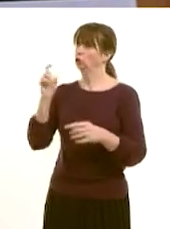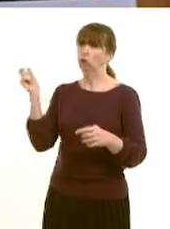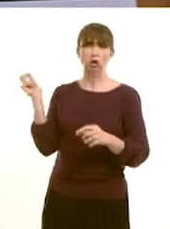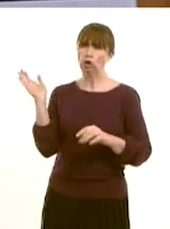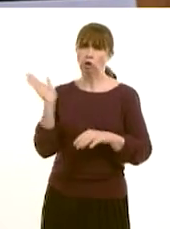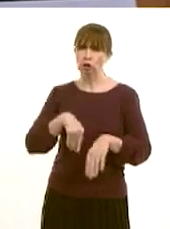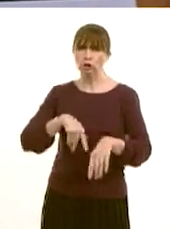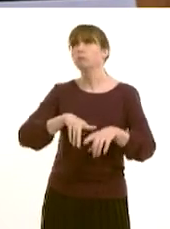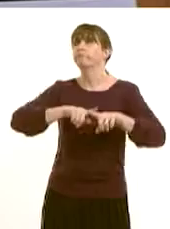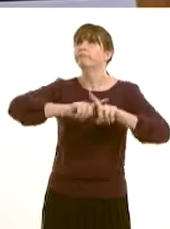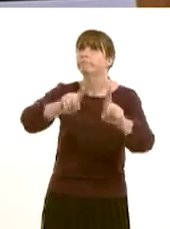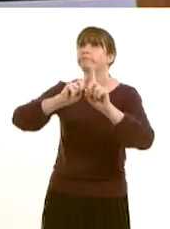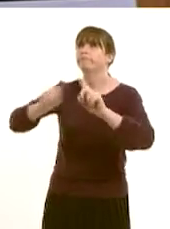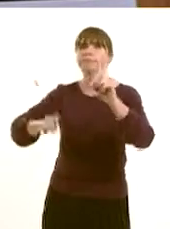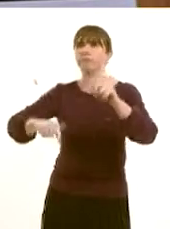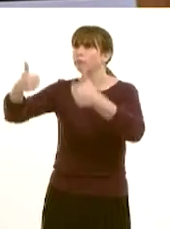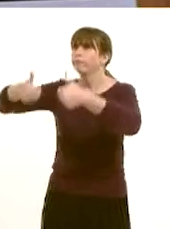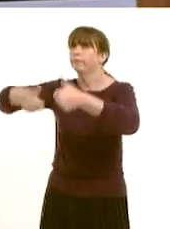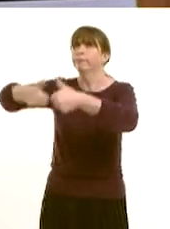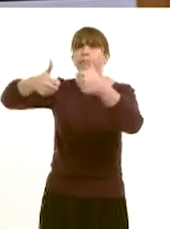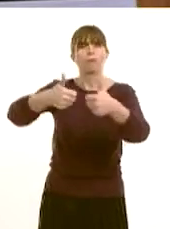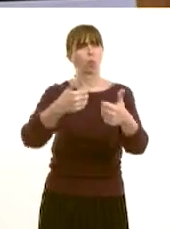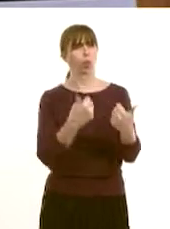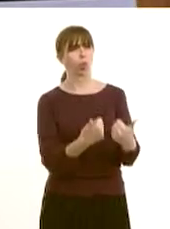We are talking about independent contractors, but that discussion will continue to make